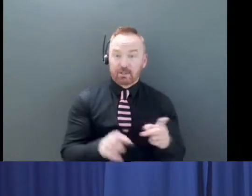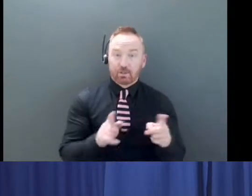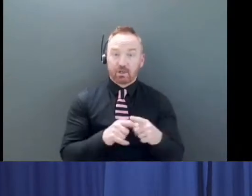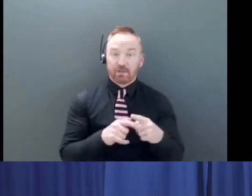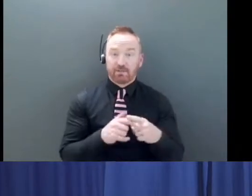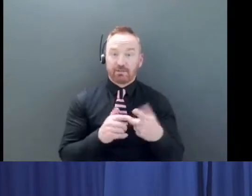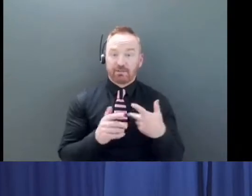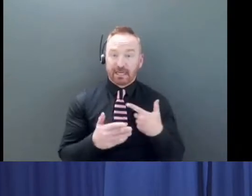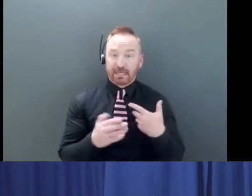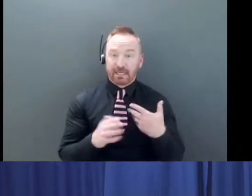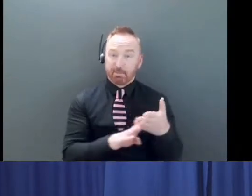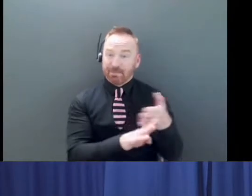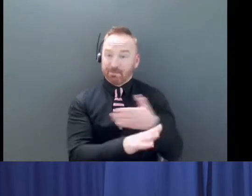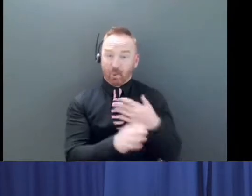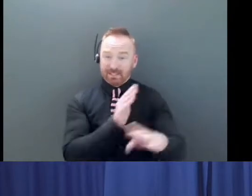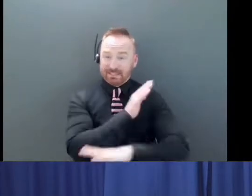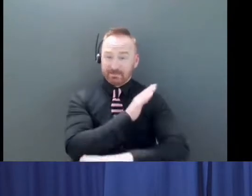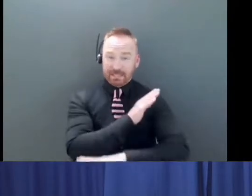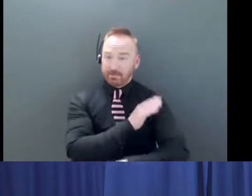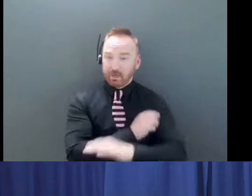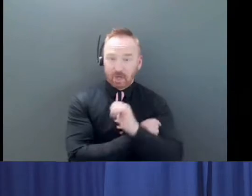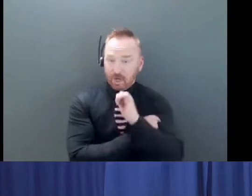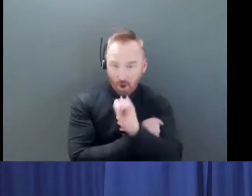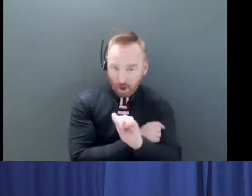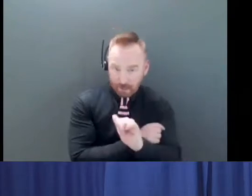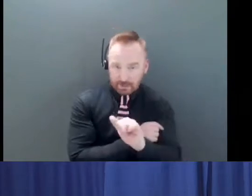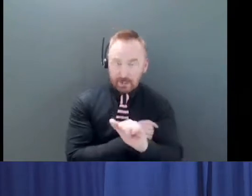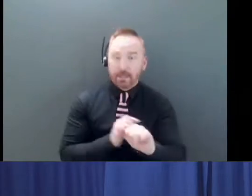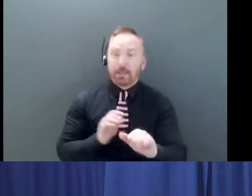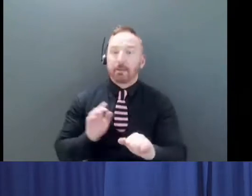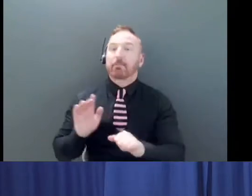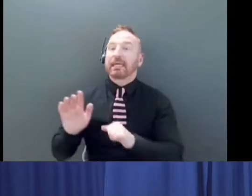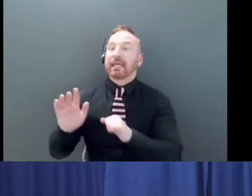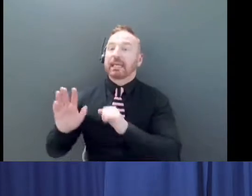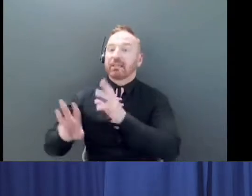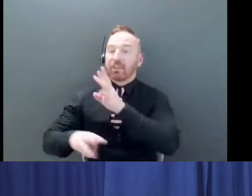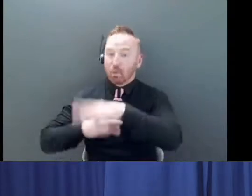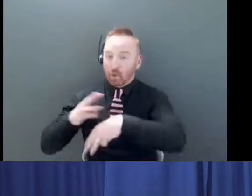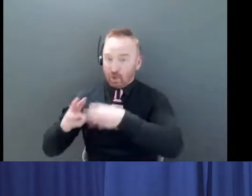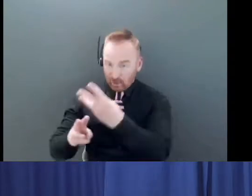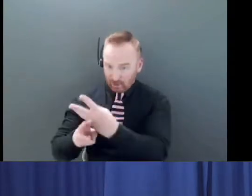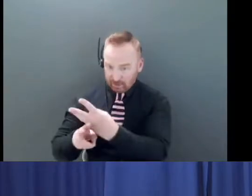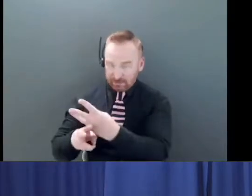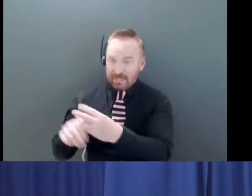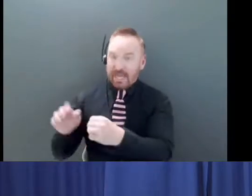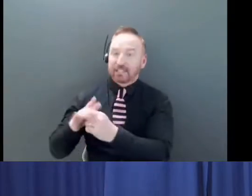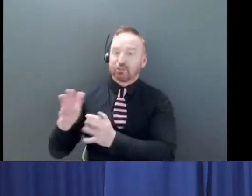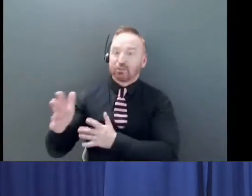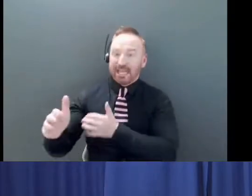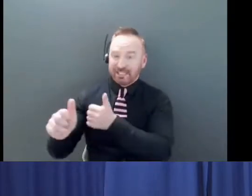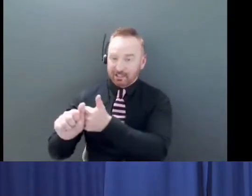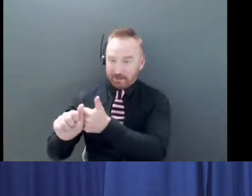allow at least some of the rest of the world to catch up with the opportunity to have their first doses.